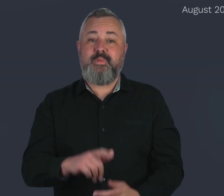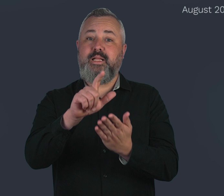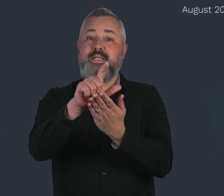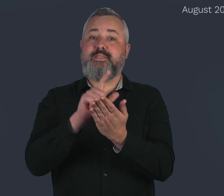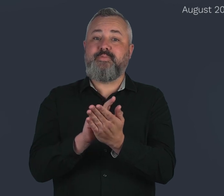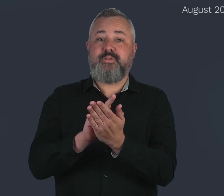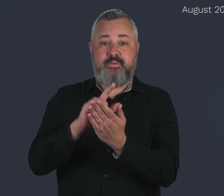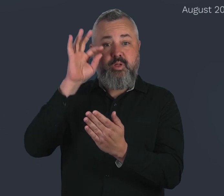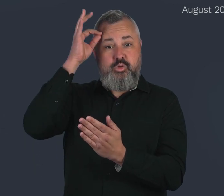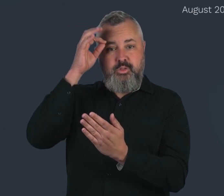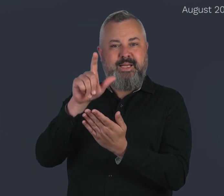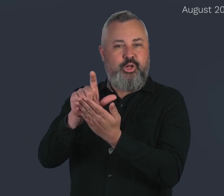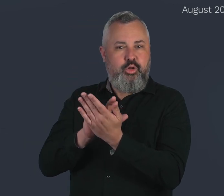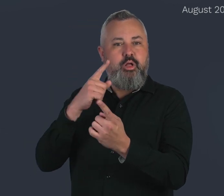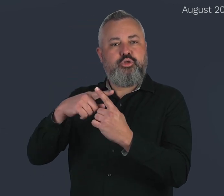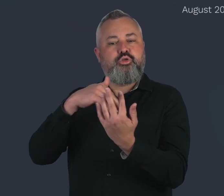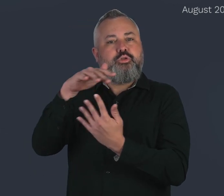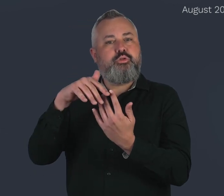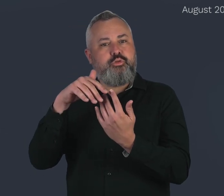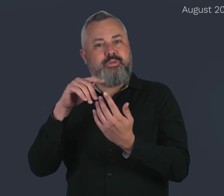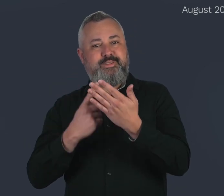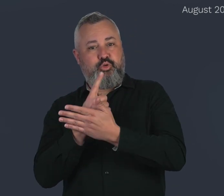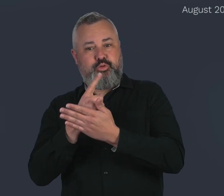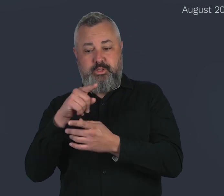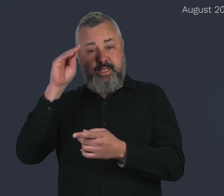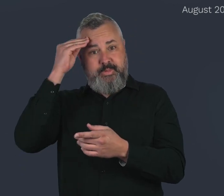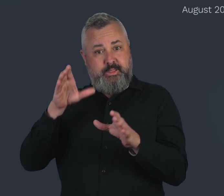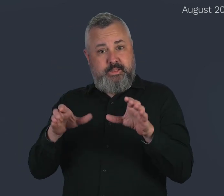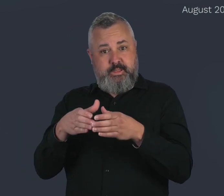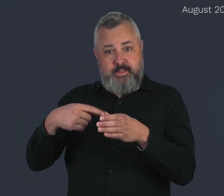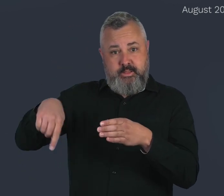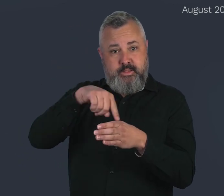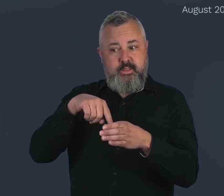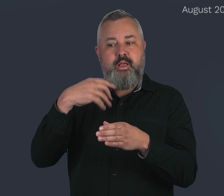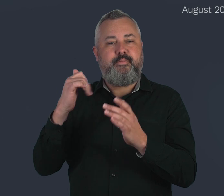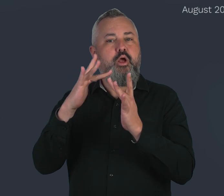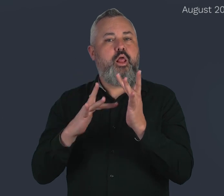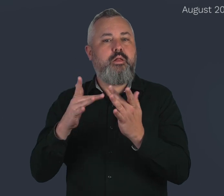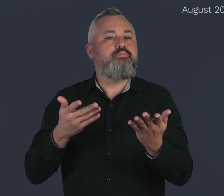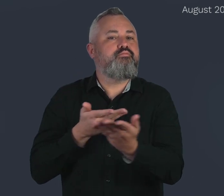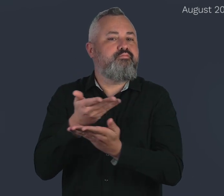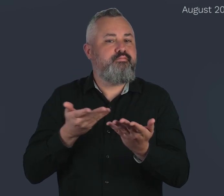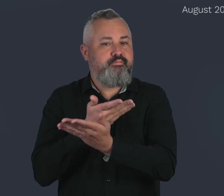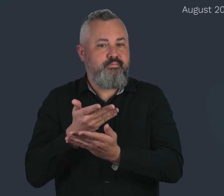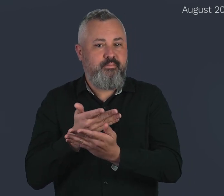An online conversation with members of the Legislative Council's Legal and Social Issues Committee took place.